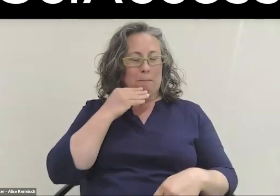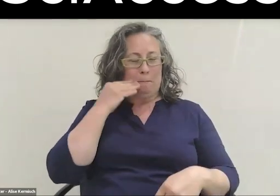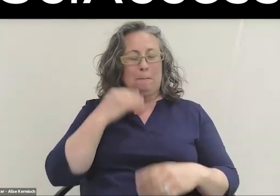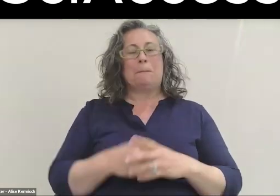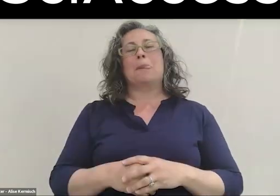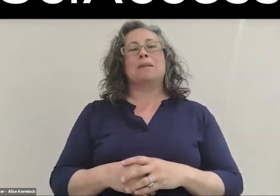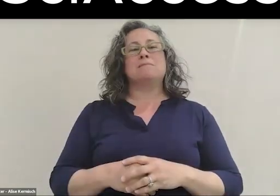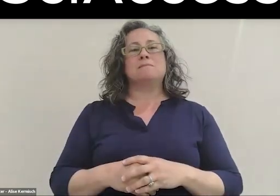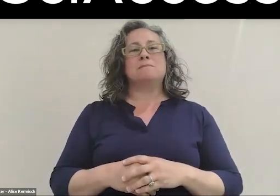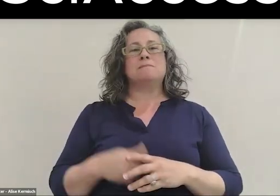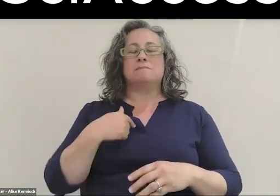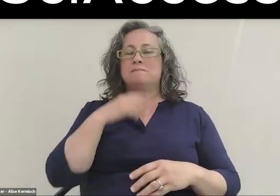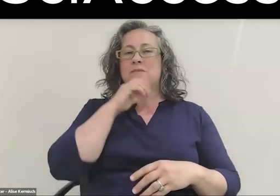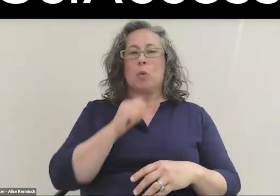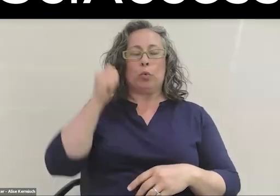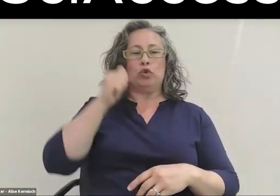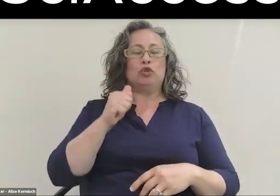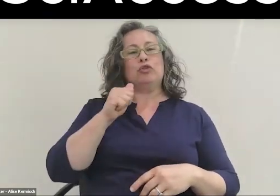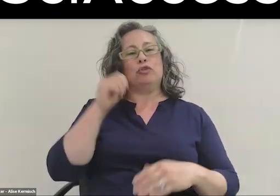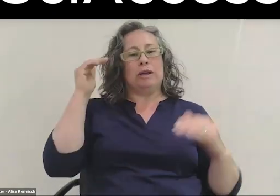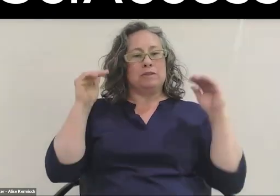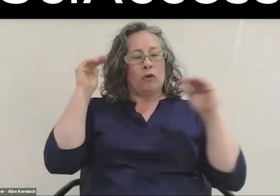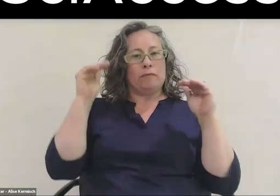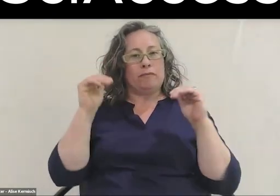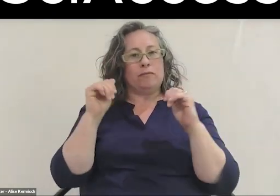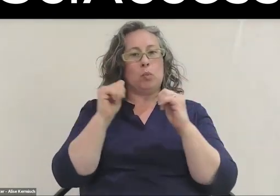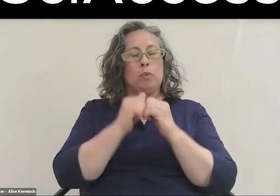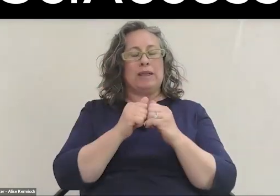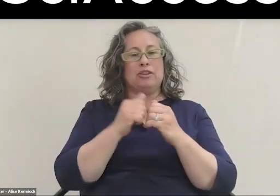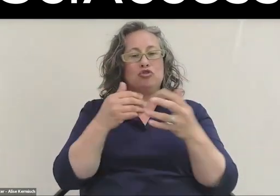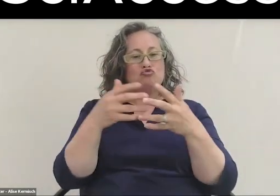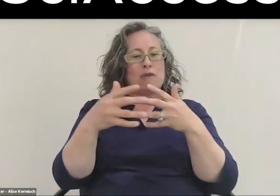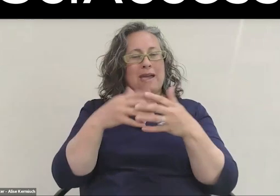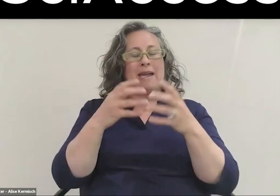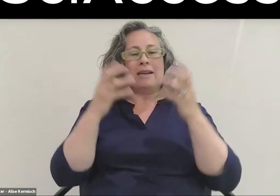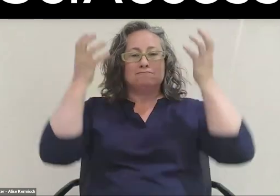I'm an older adult with gray hair, gray beard,